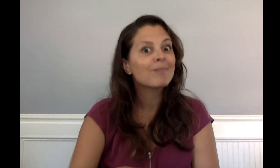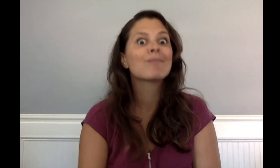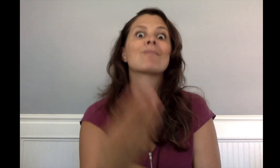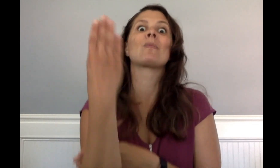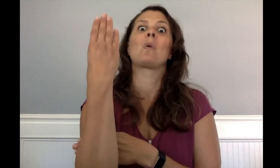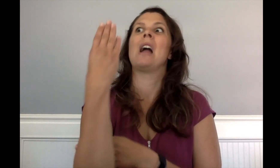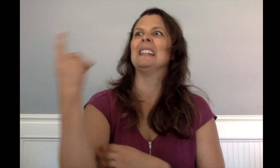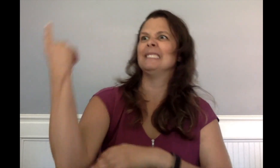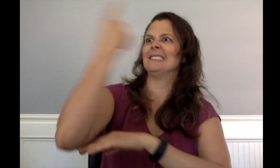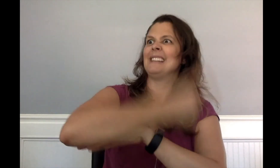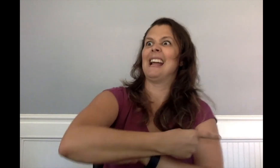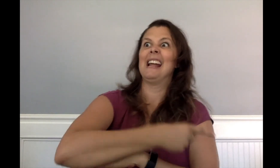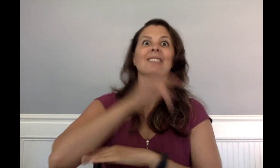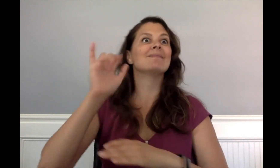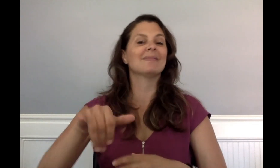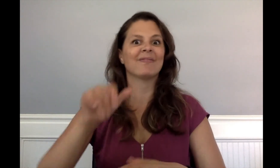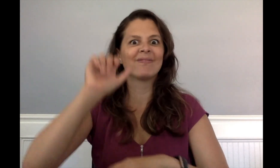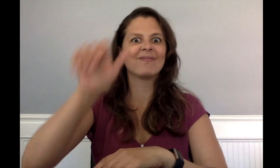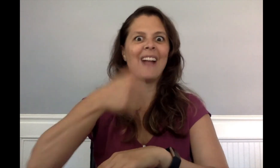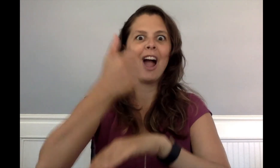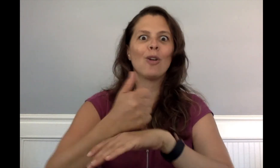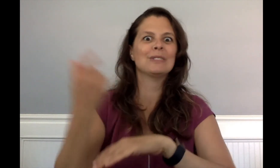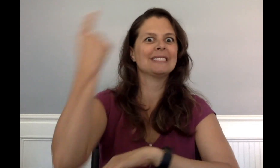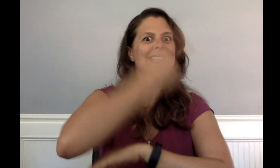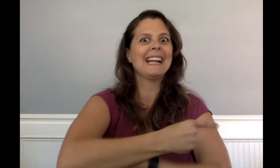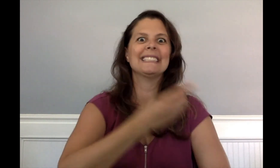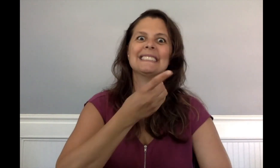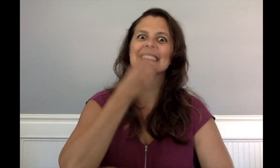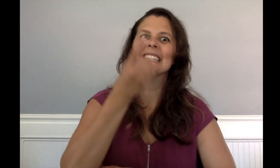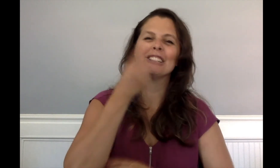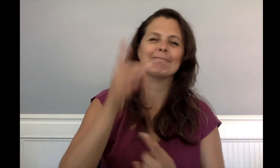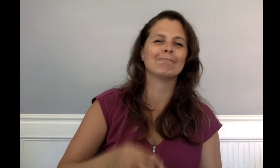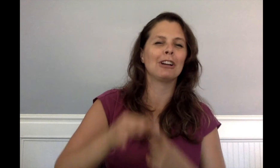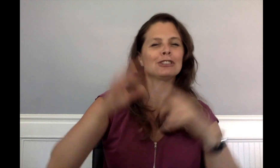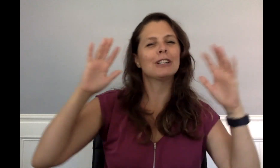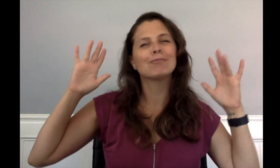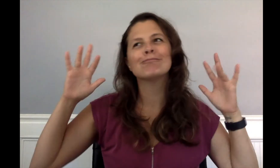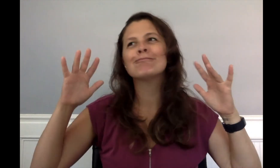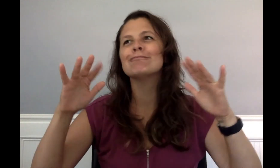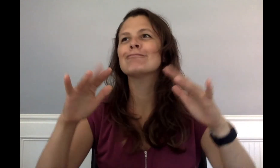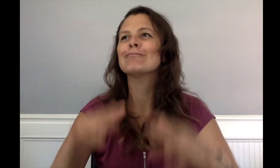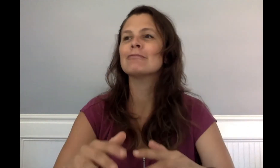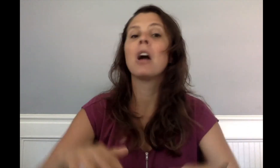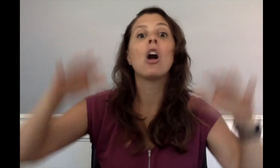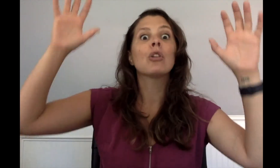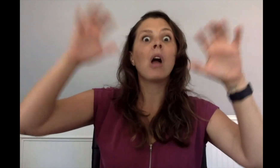The next morning, the day of the Founders' Day dinner,